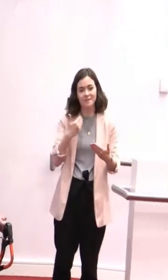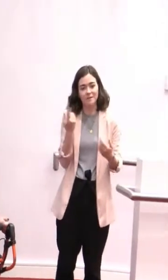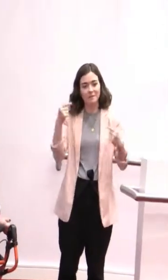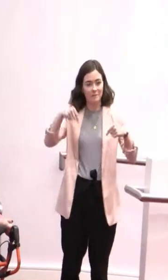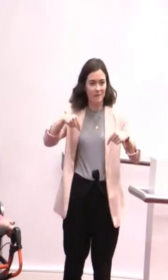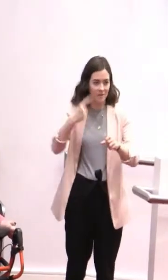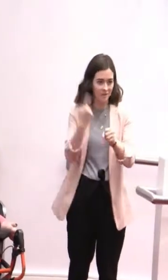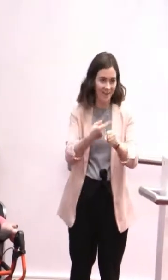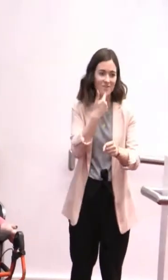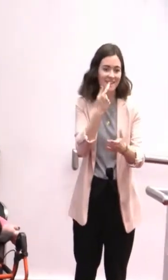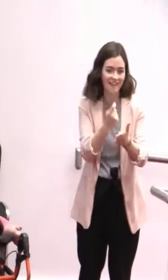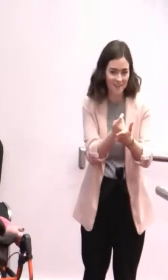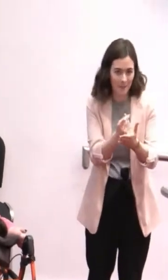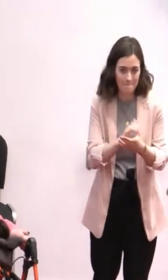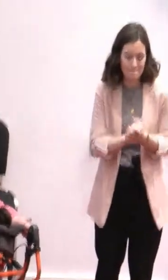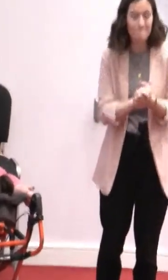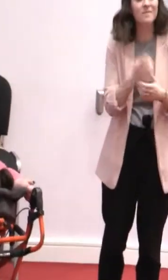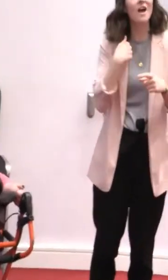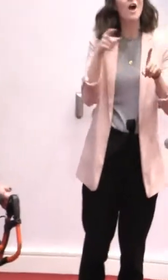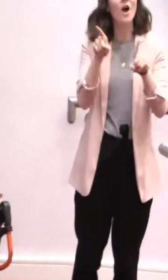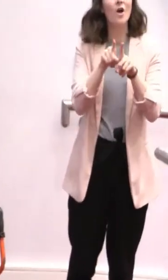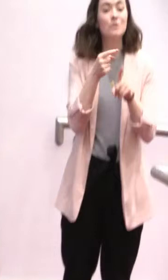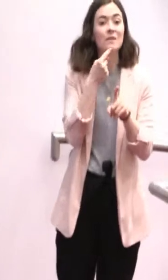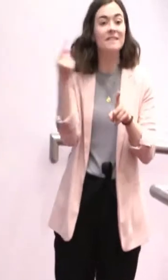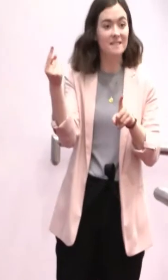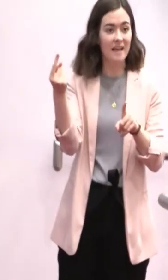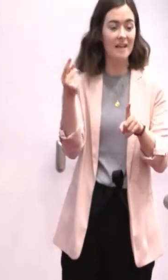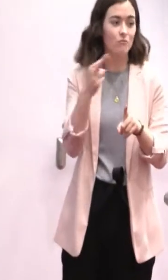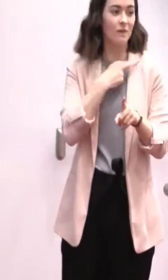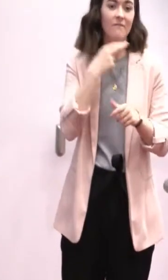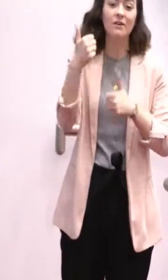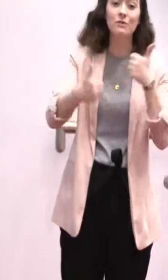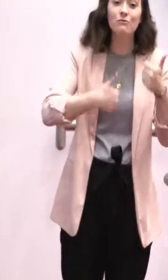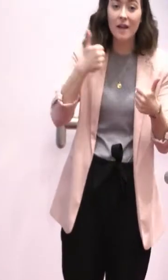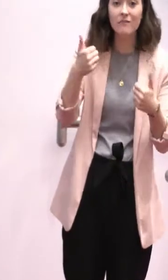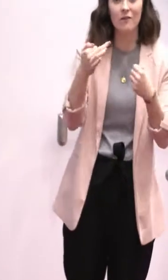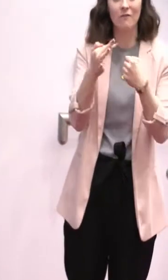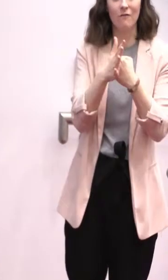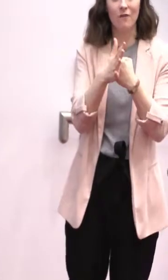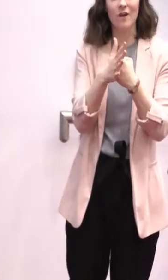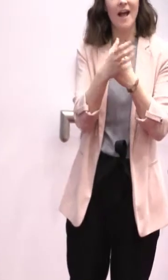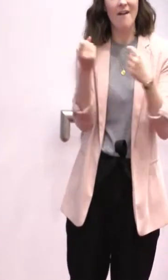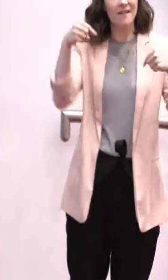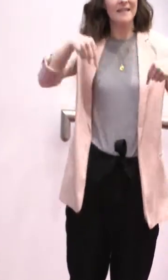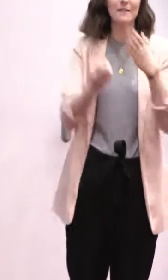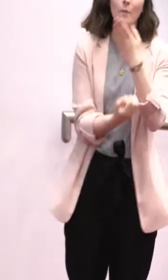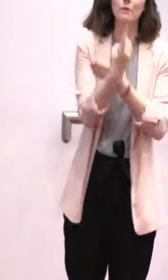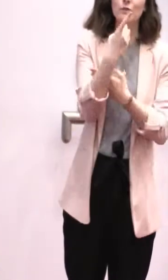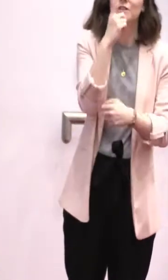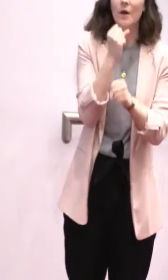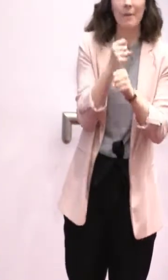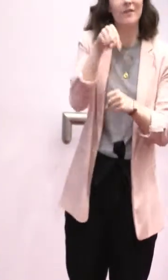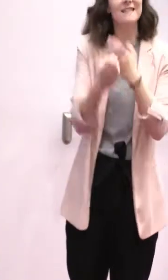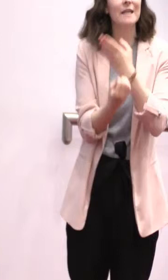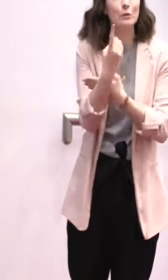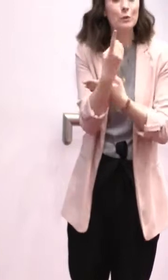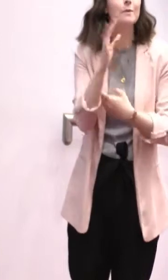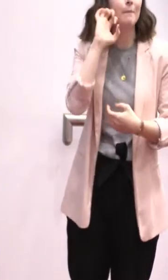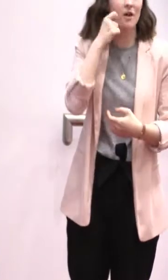I want to say that I am grateful for having to talk about these issues.